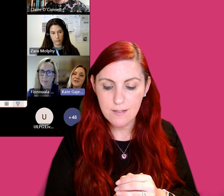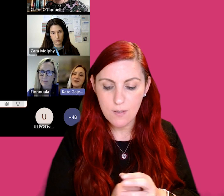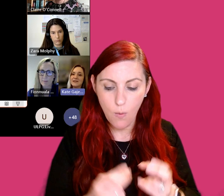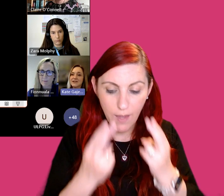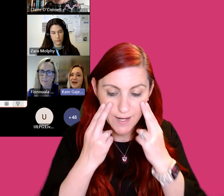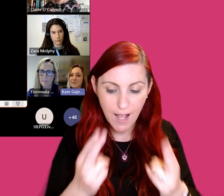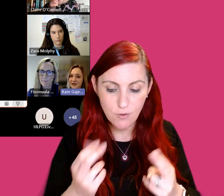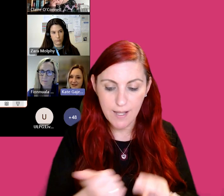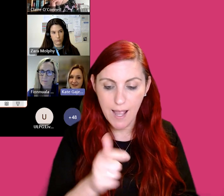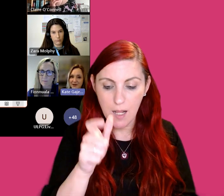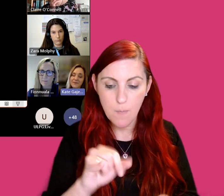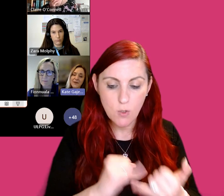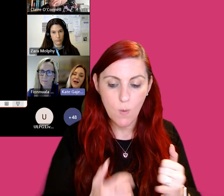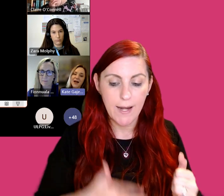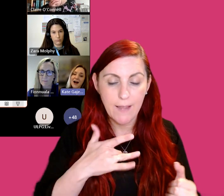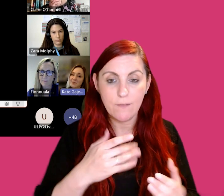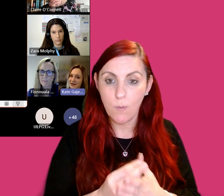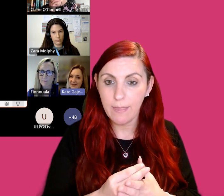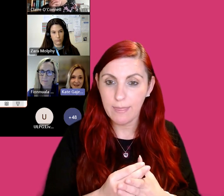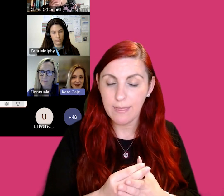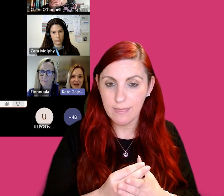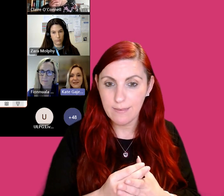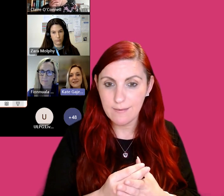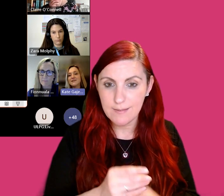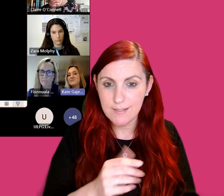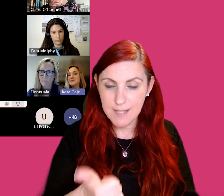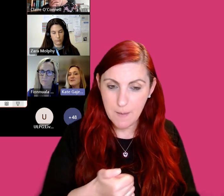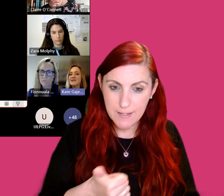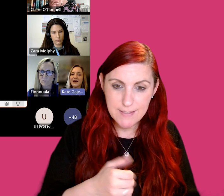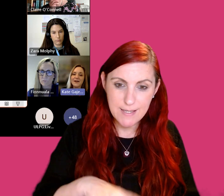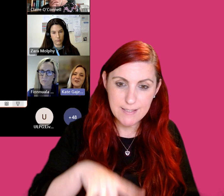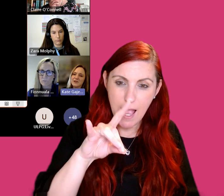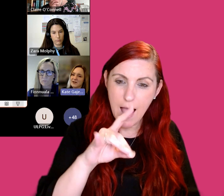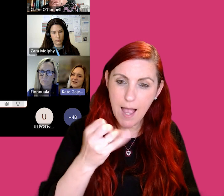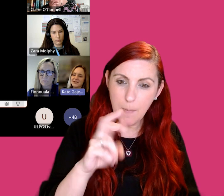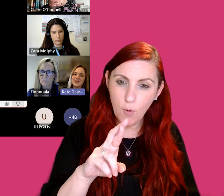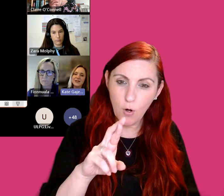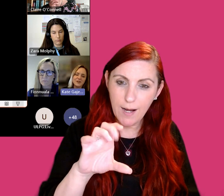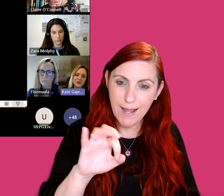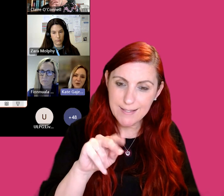with diabetes is hyperglycemia H hyperglycemia has its symptoms um you're thirsty you need to